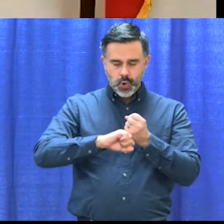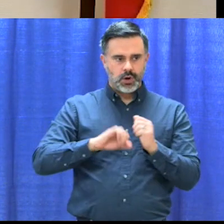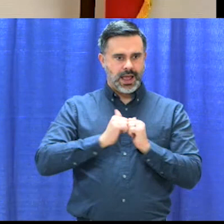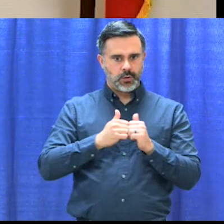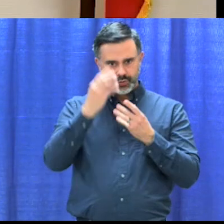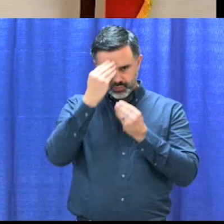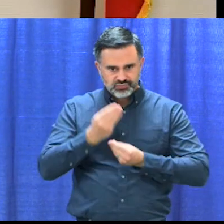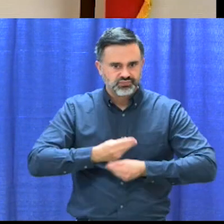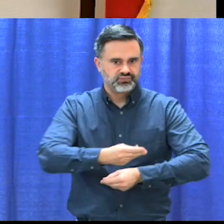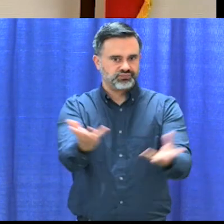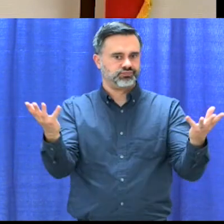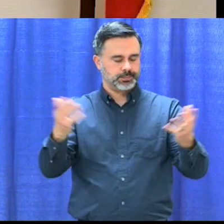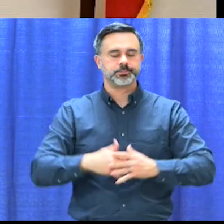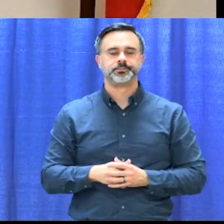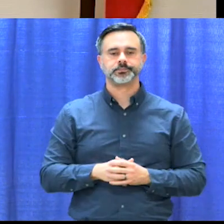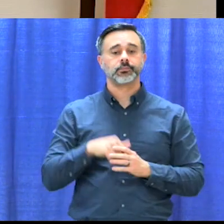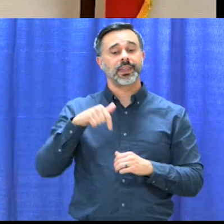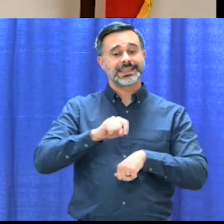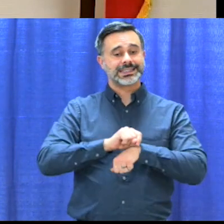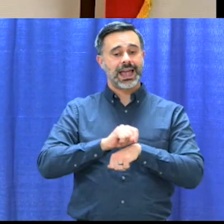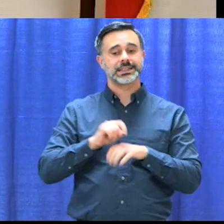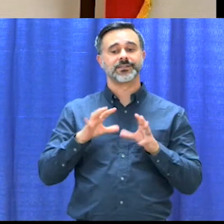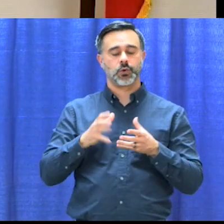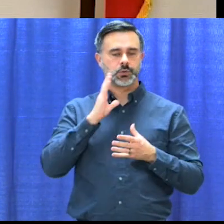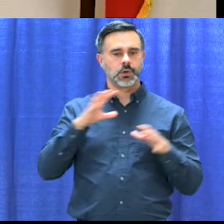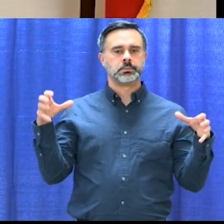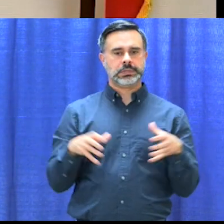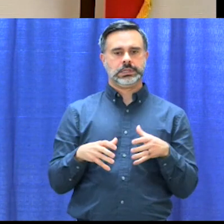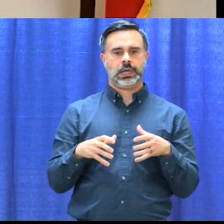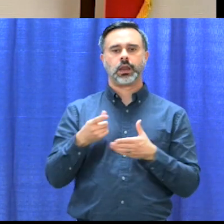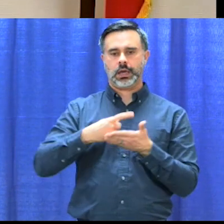This task force will be meeting again next week and I'm hopeful that you all will be